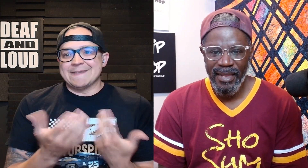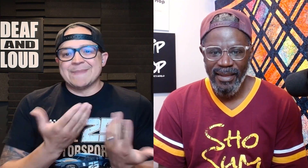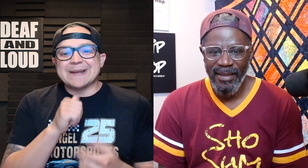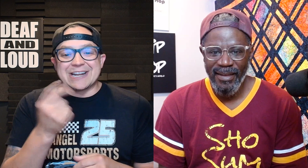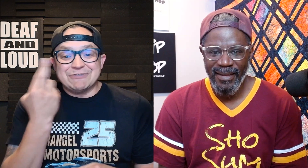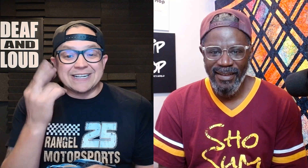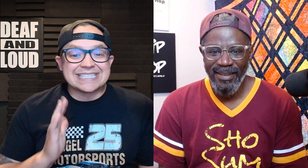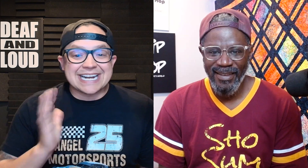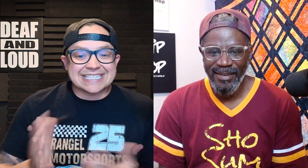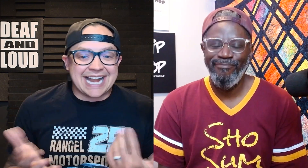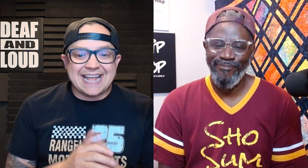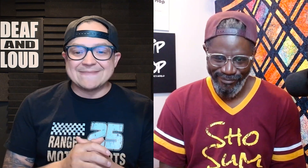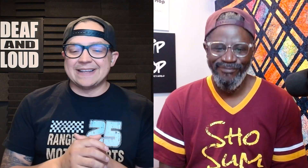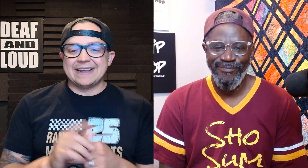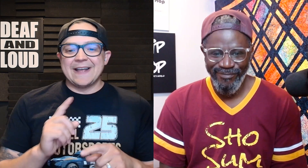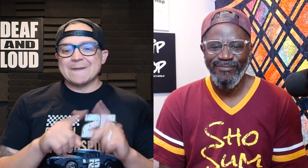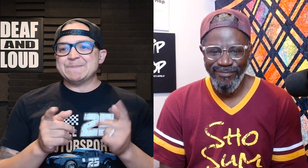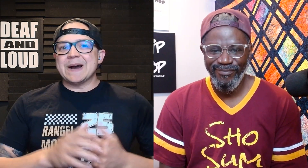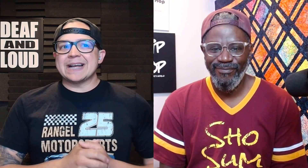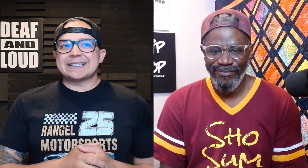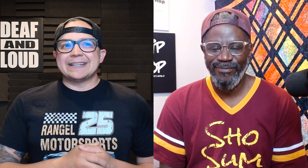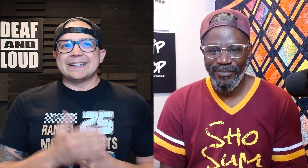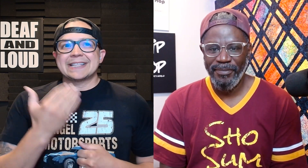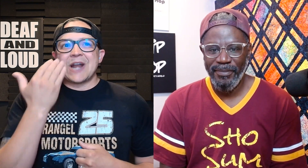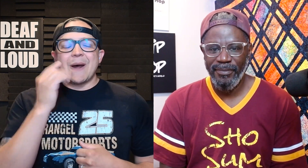Maybe I didn't realize it at the time, but, you know,